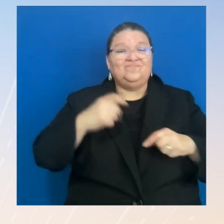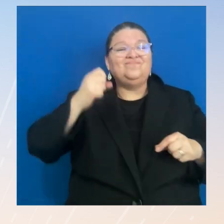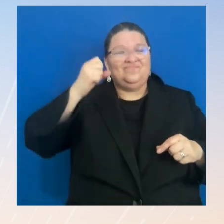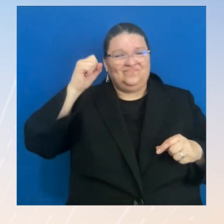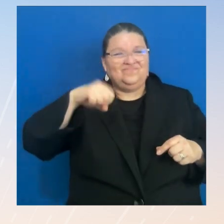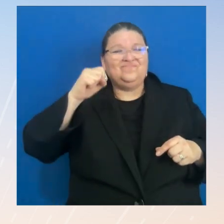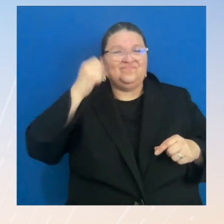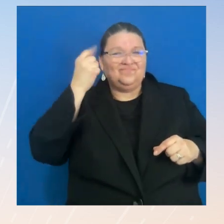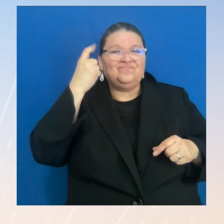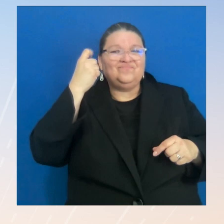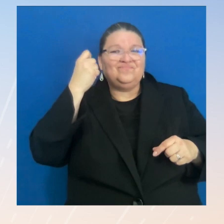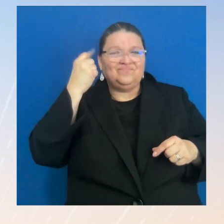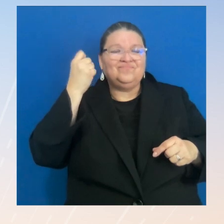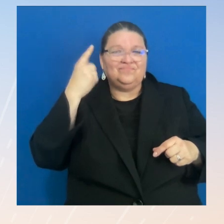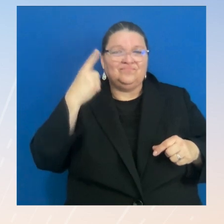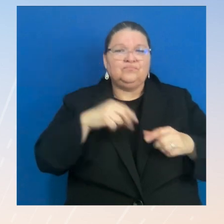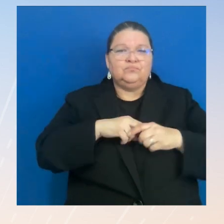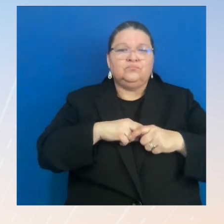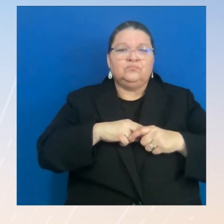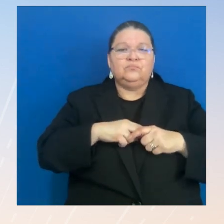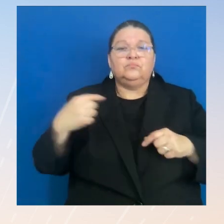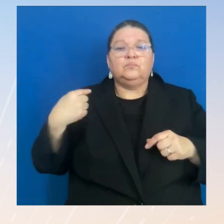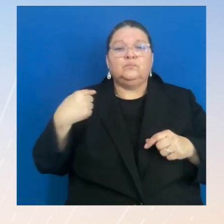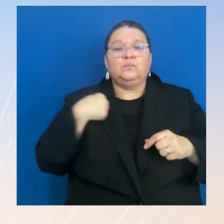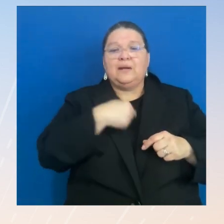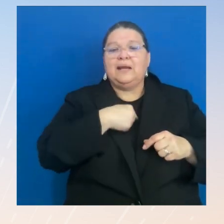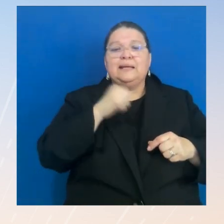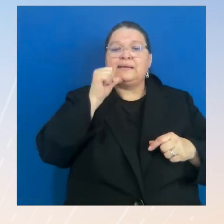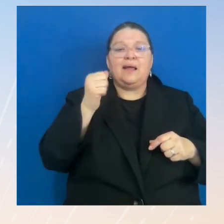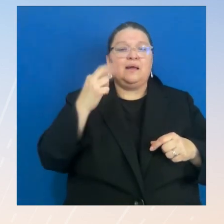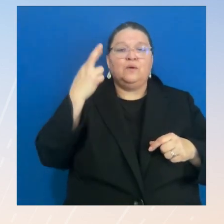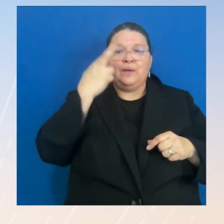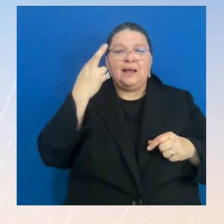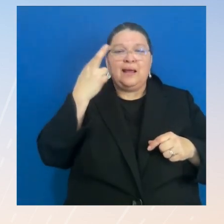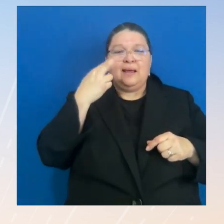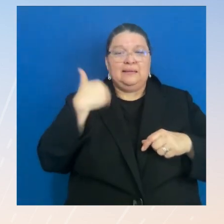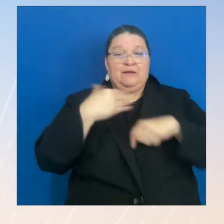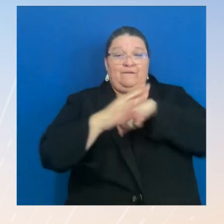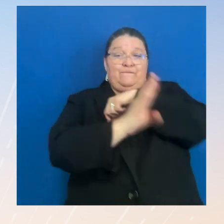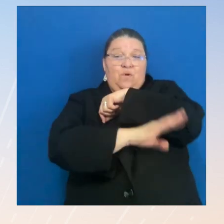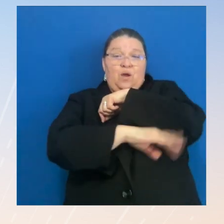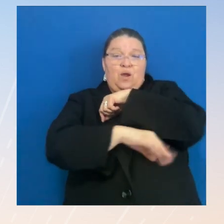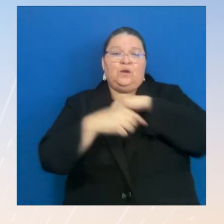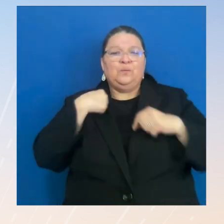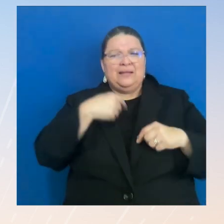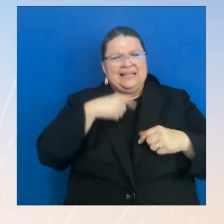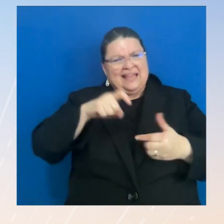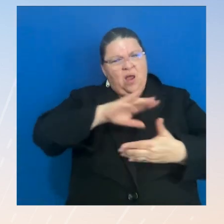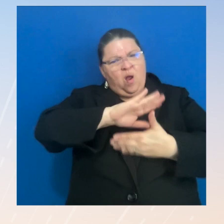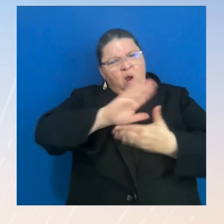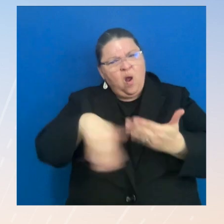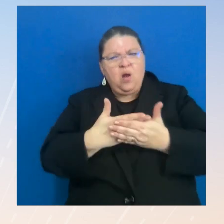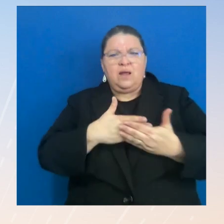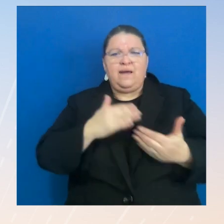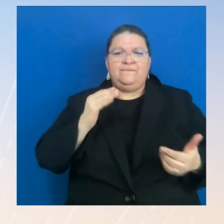is the best way to hopefully make progress. And so, we're engaged on a daily basis, with conversations with Senate Democrats,